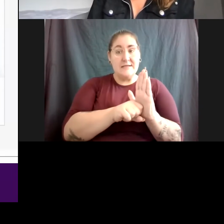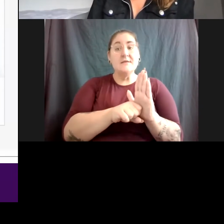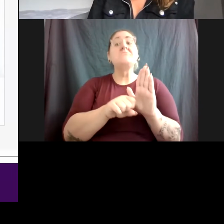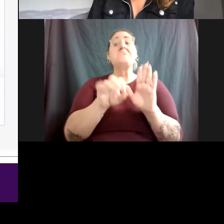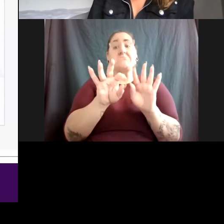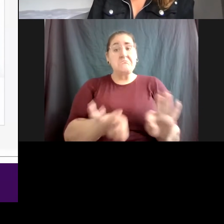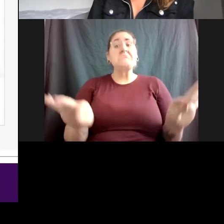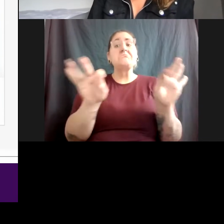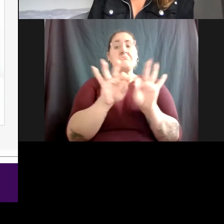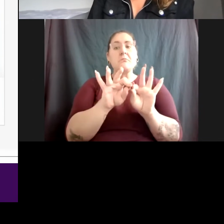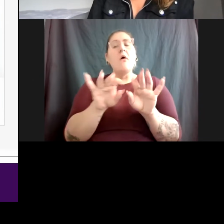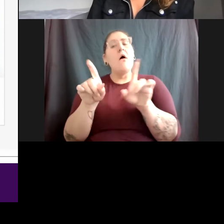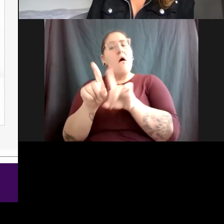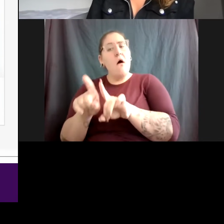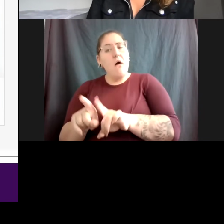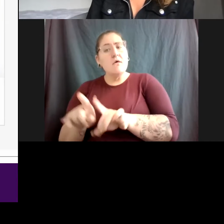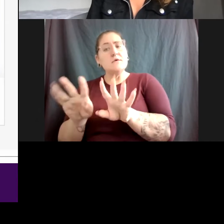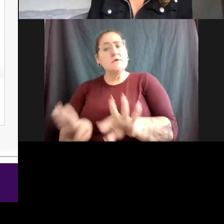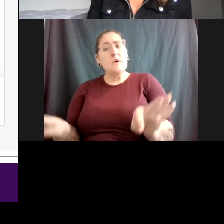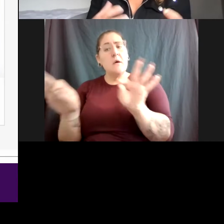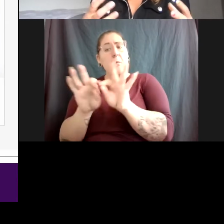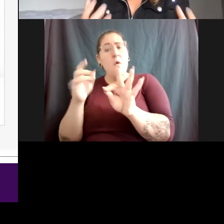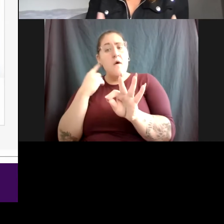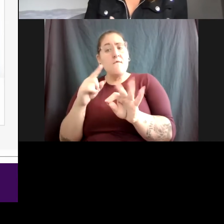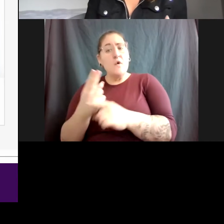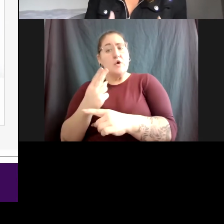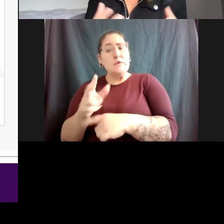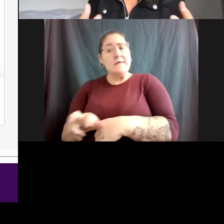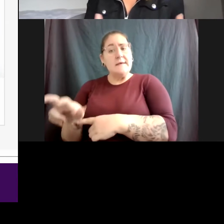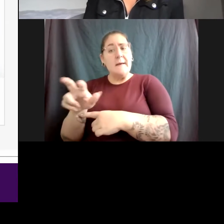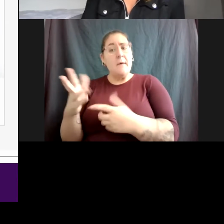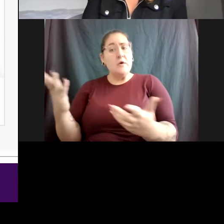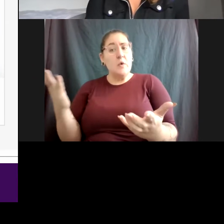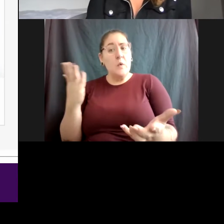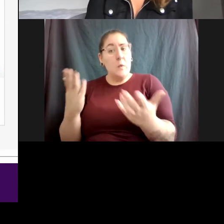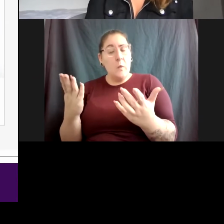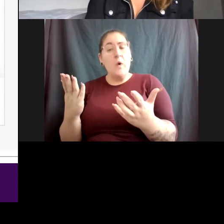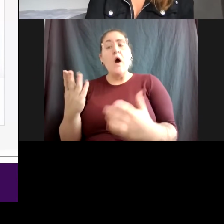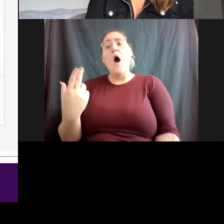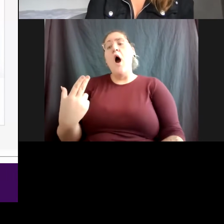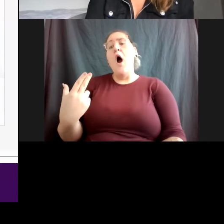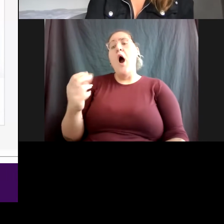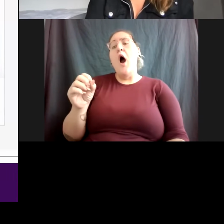for mouse users. Now, built into the browser, the platform, as a mouse user when you hover